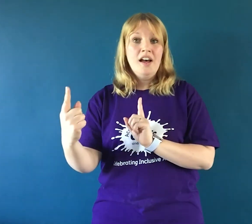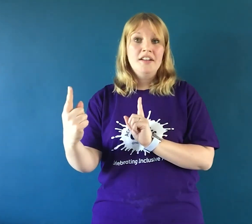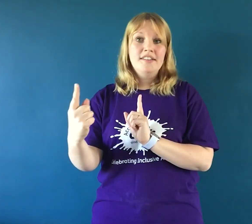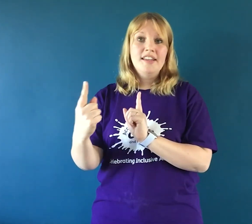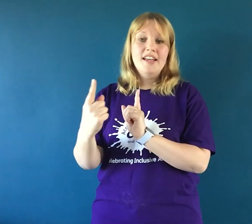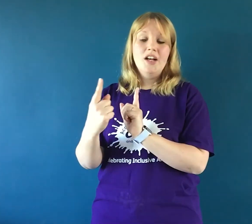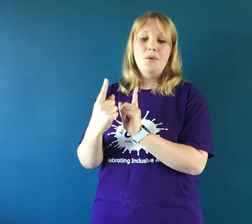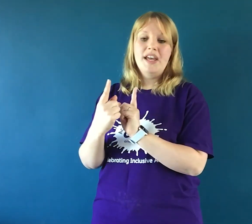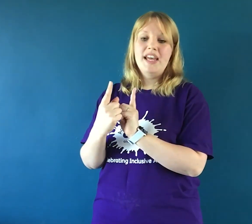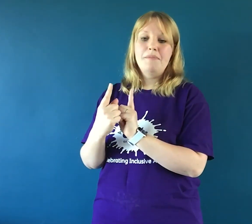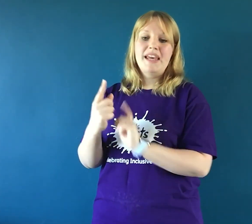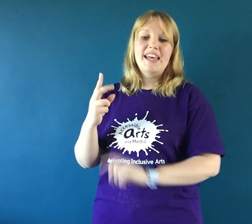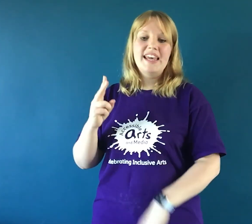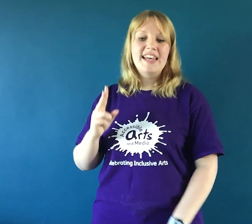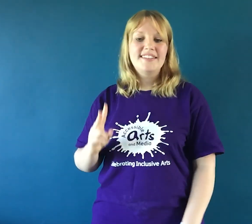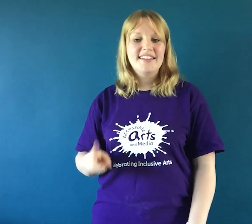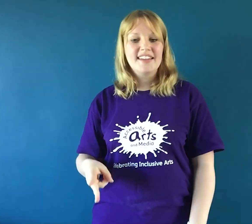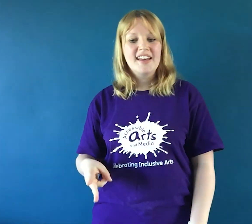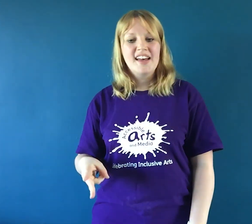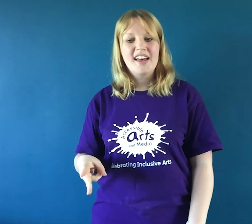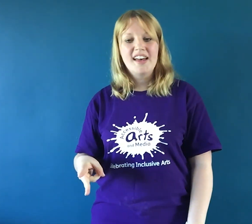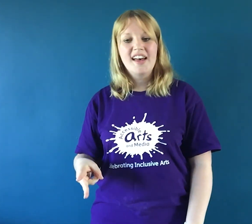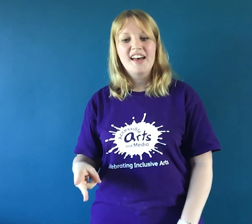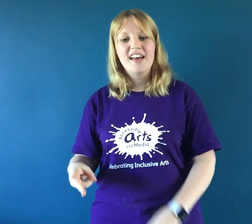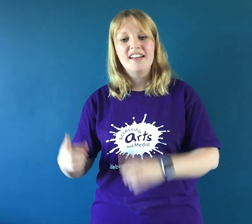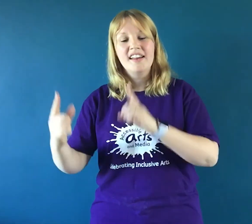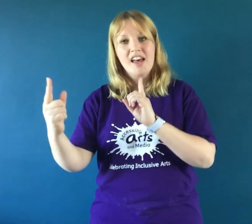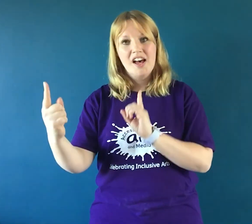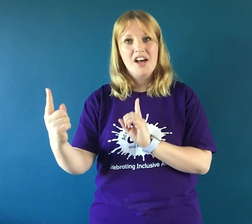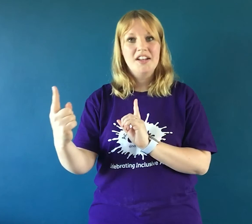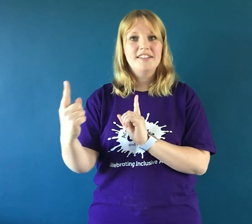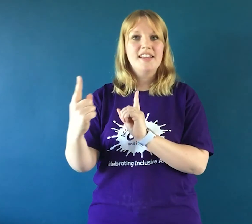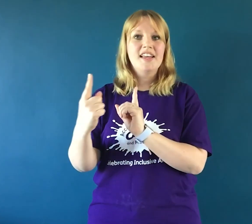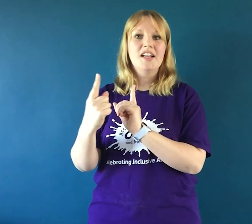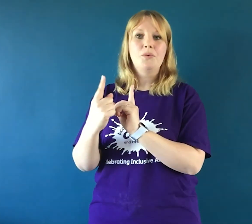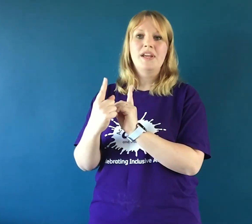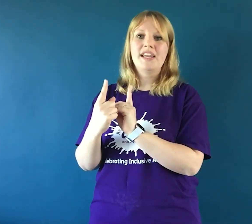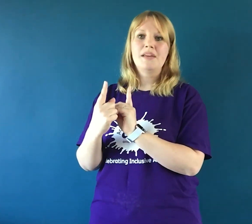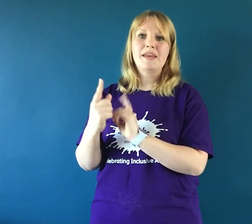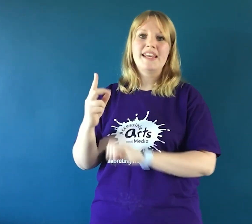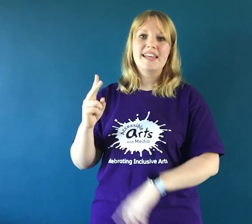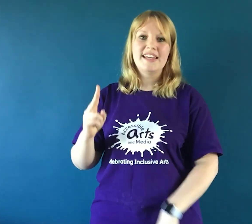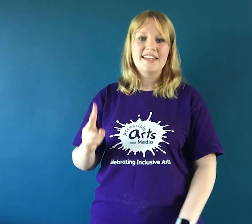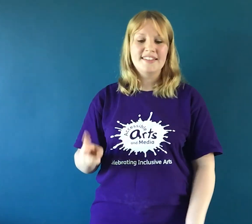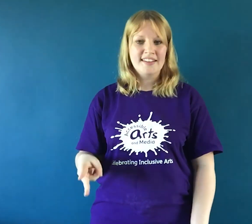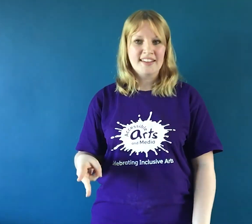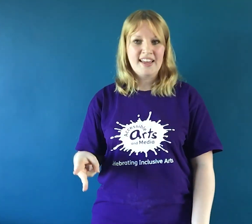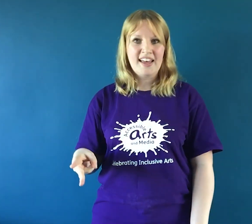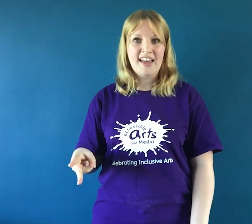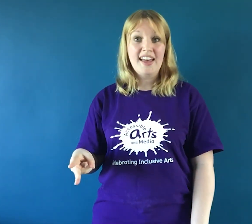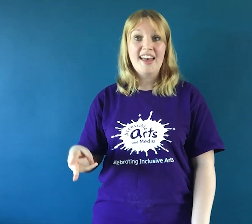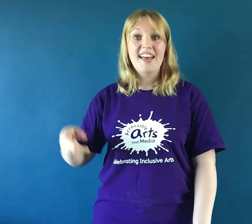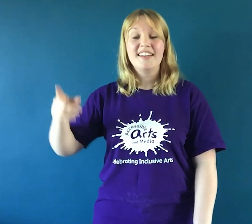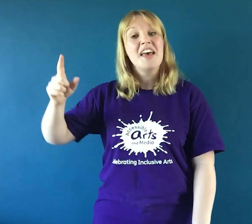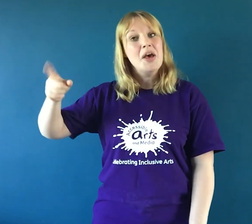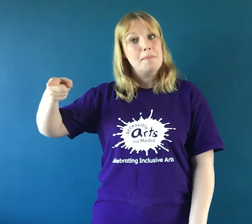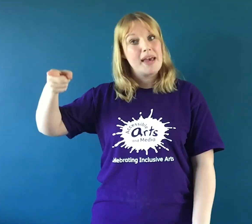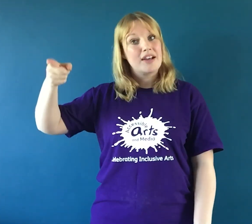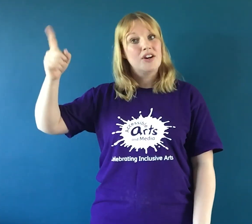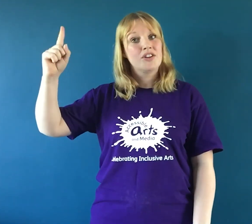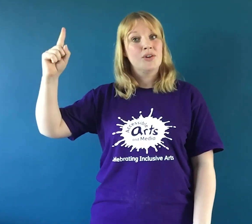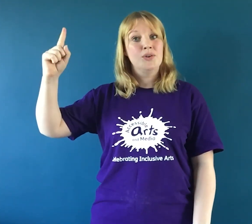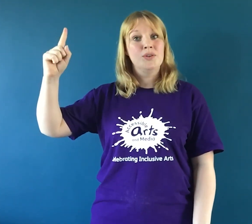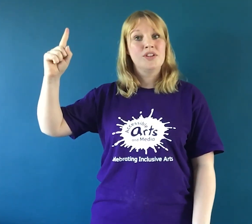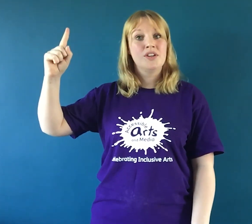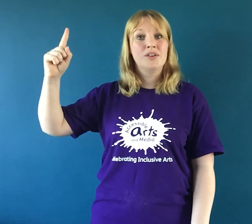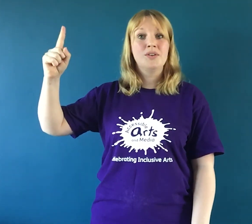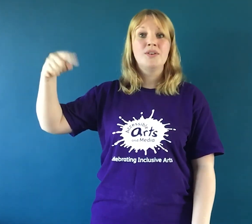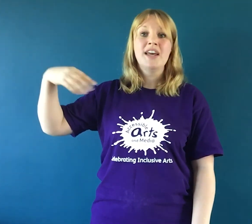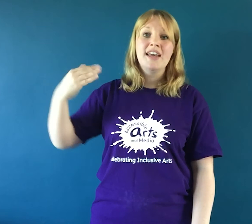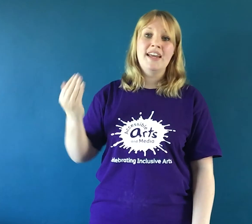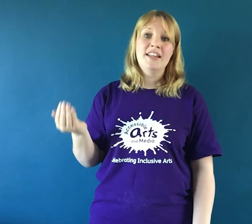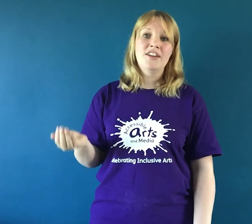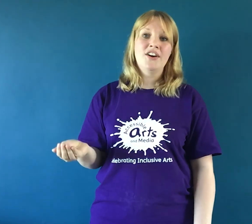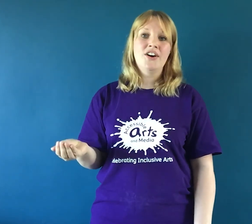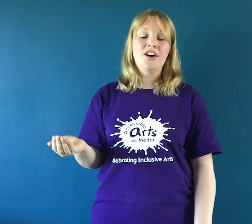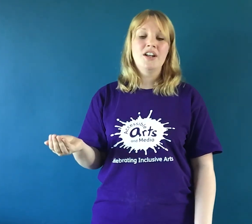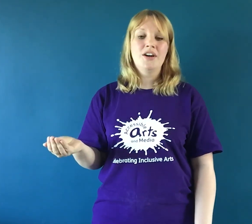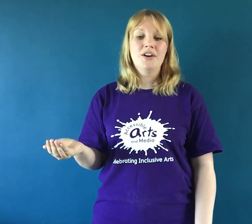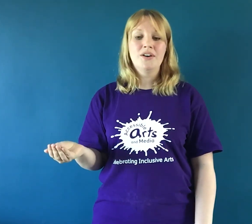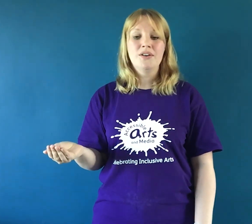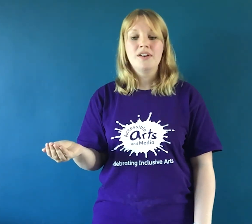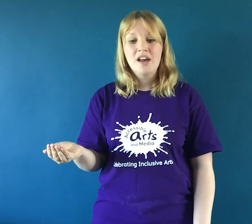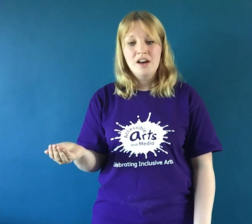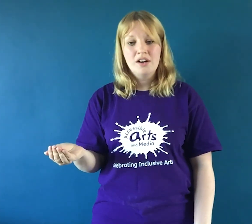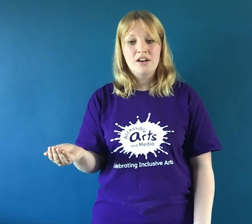Until we meet again, until we meet again. May God hold you in the hollow